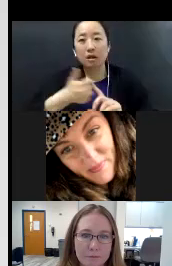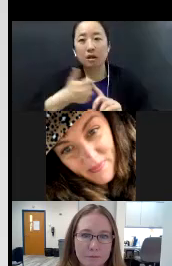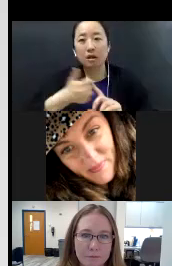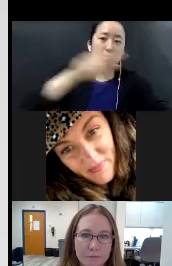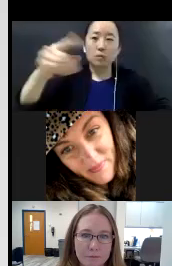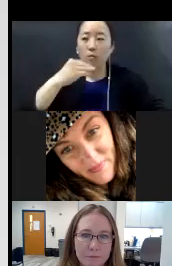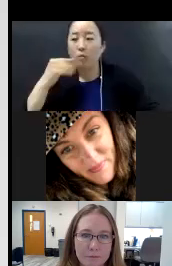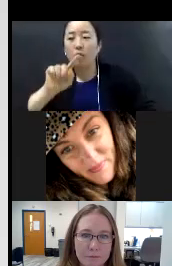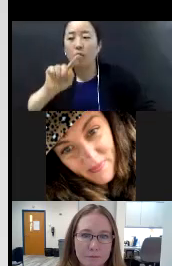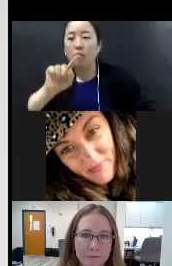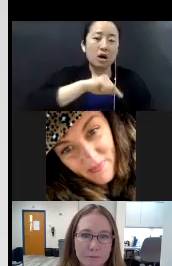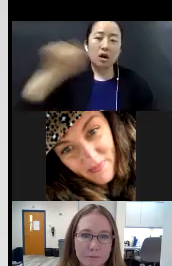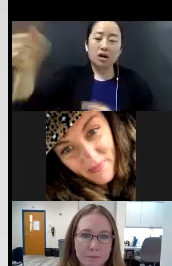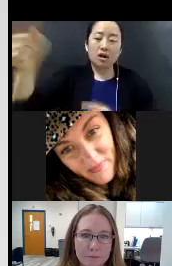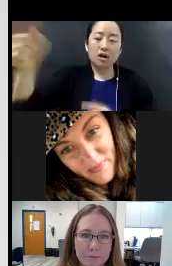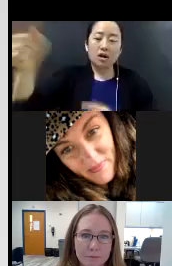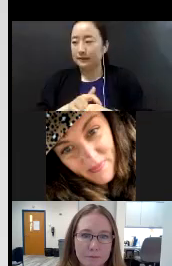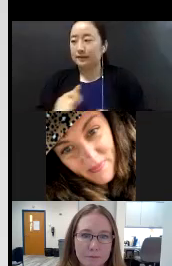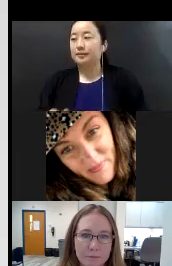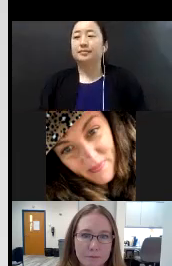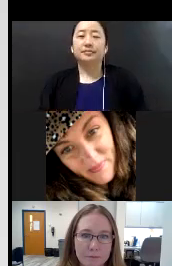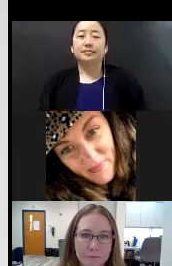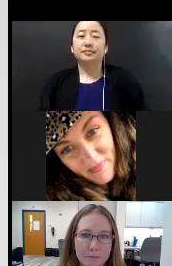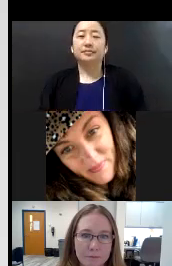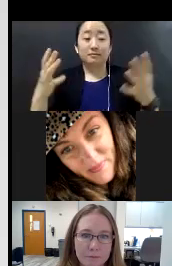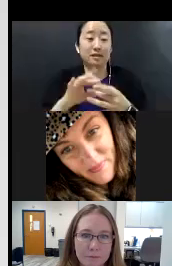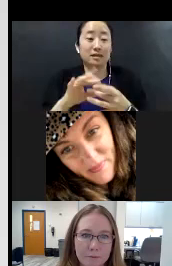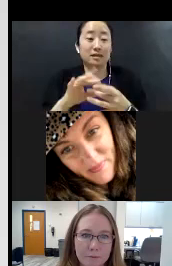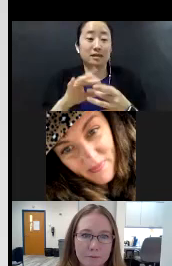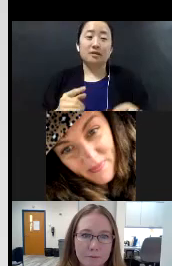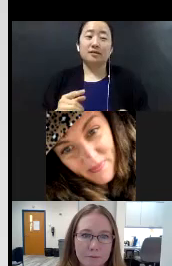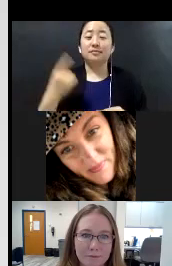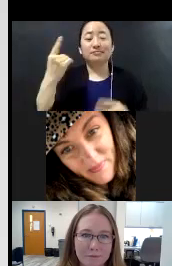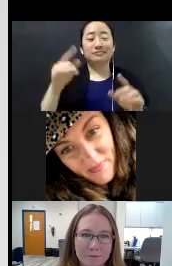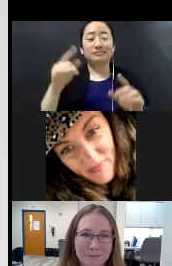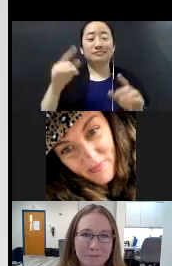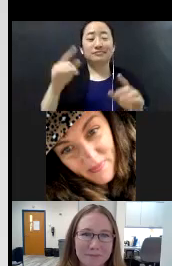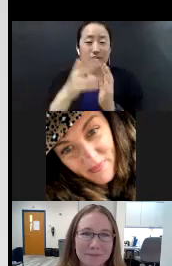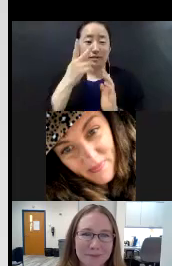I WAS SKEPTICAL THAT YOU WOULD SEE ENOUGH IN THIS